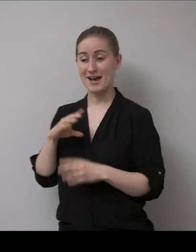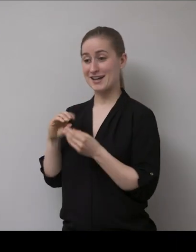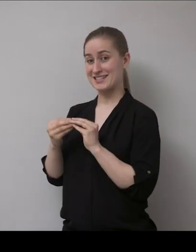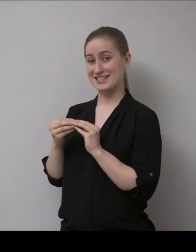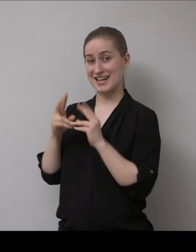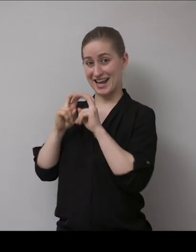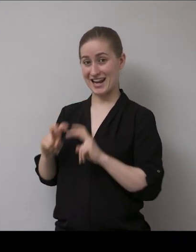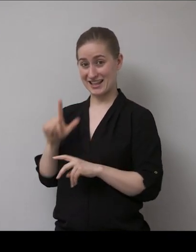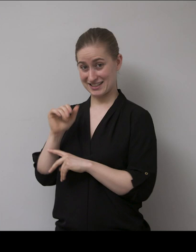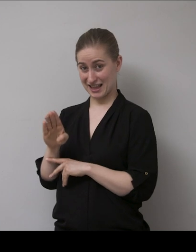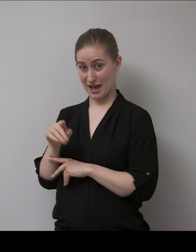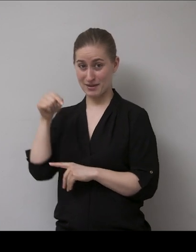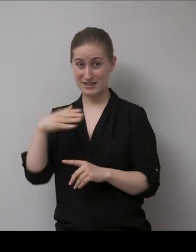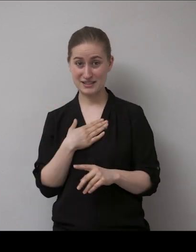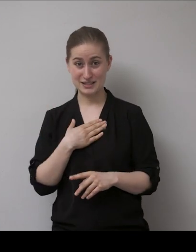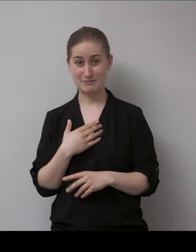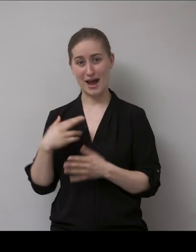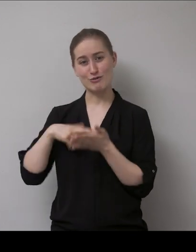and this is my trusty research assistant.